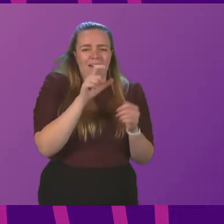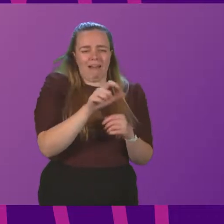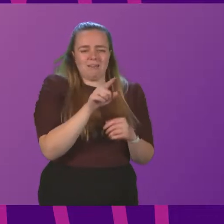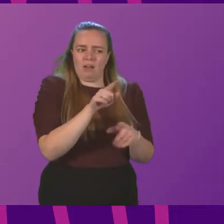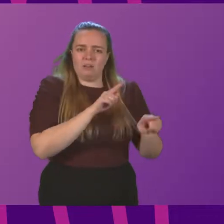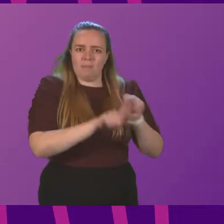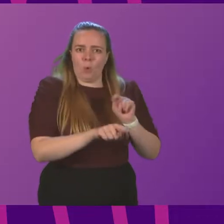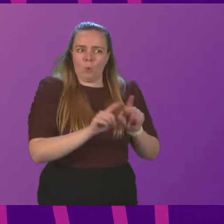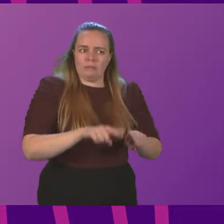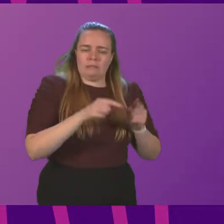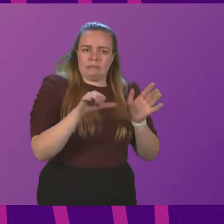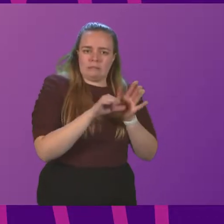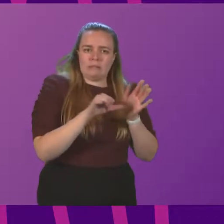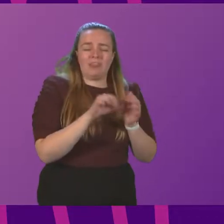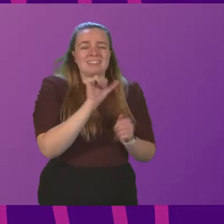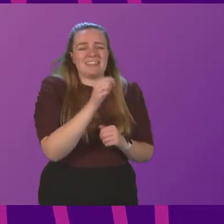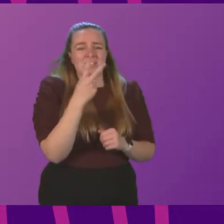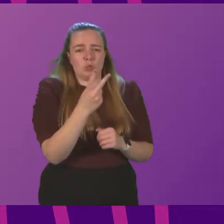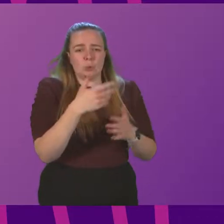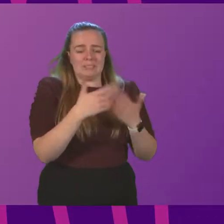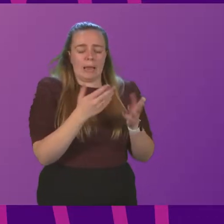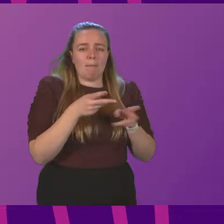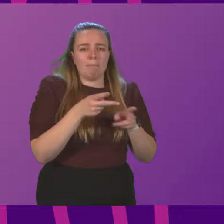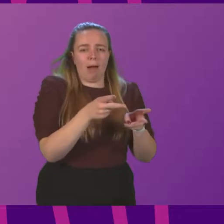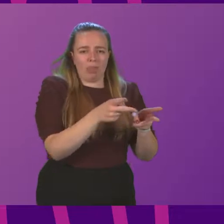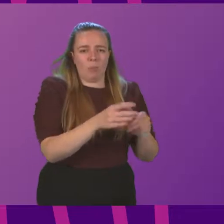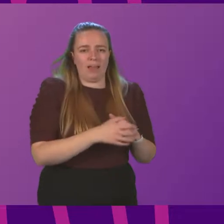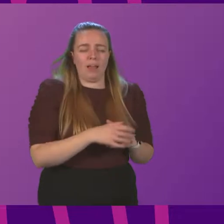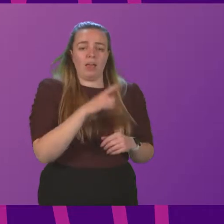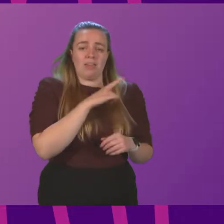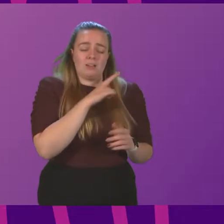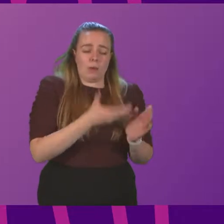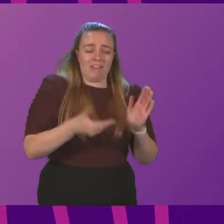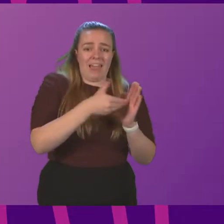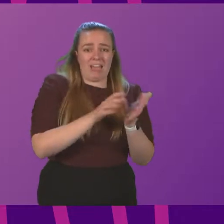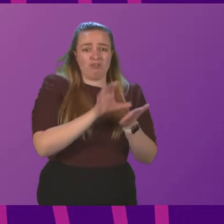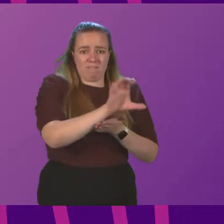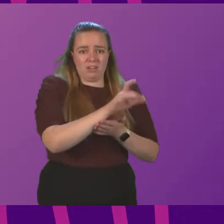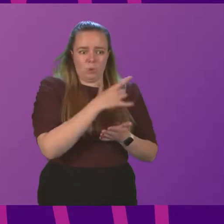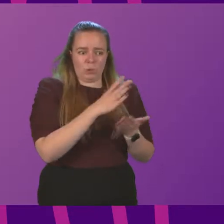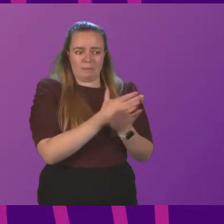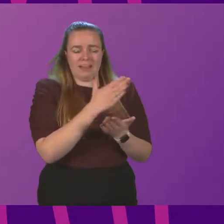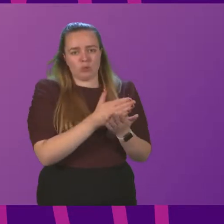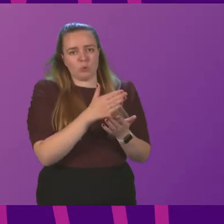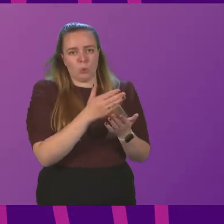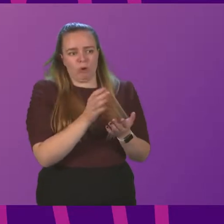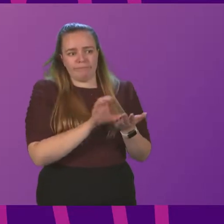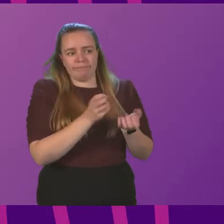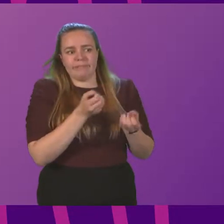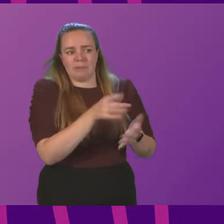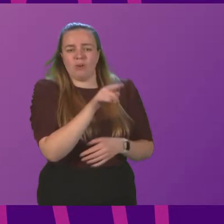hence the 62-day pathway and why we ensure that additional funding goes to such cancers.